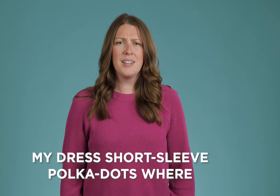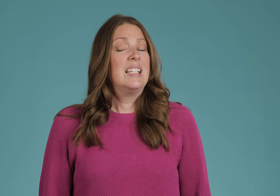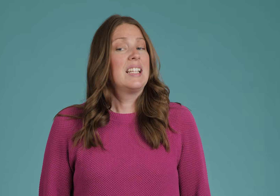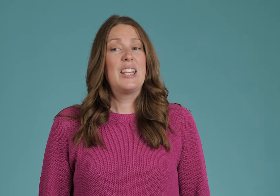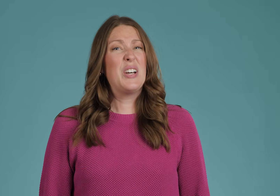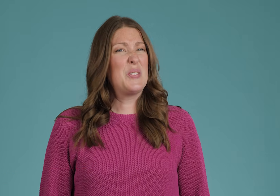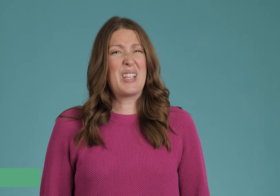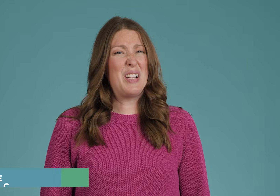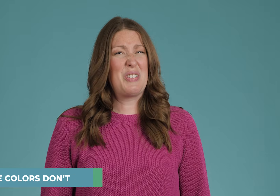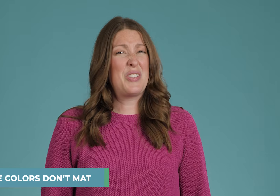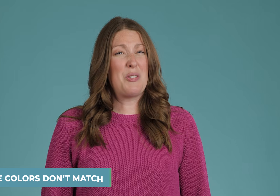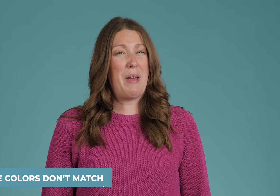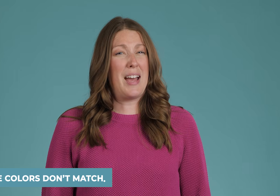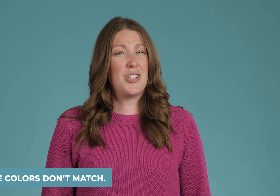Those colors don't match.